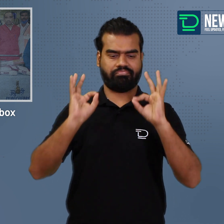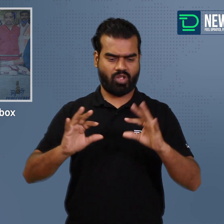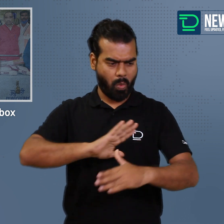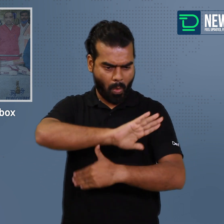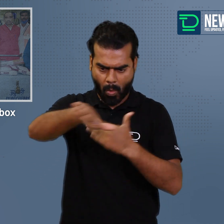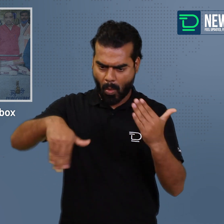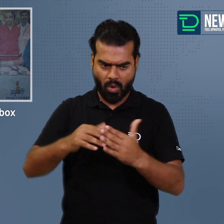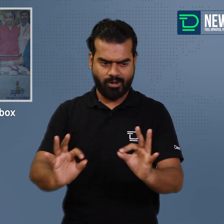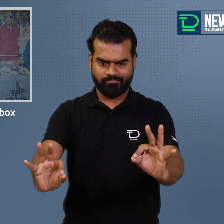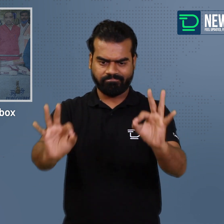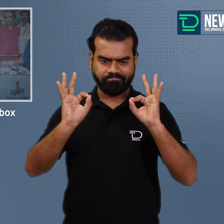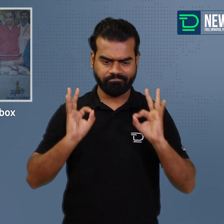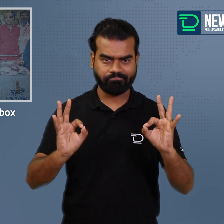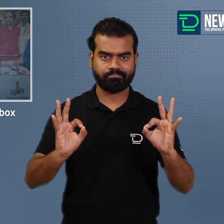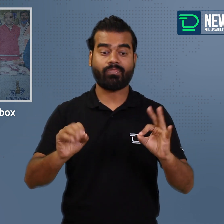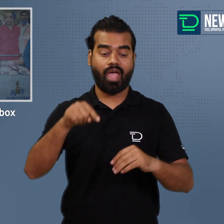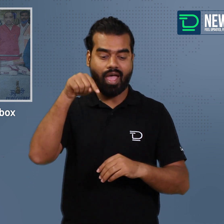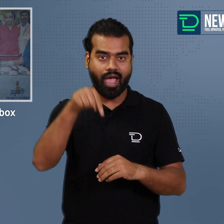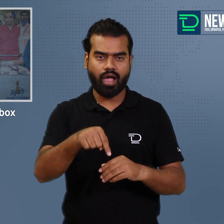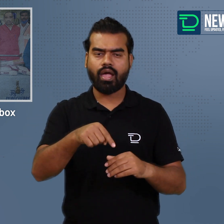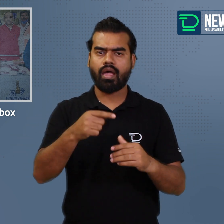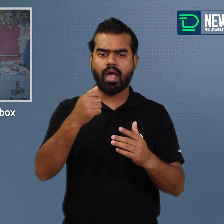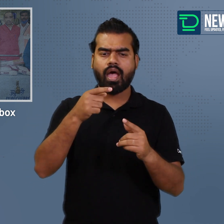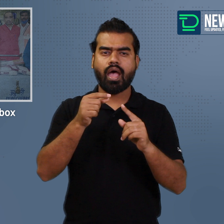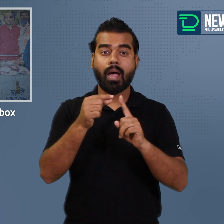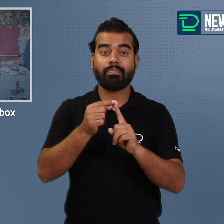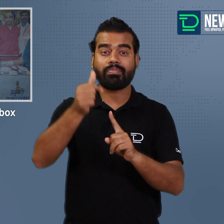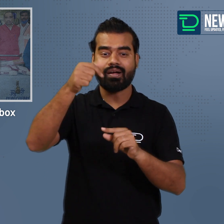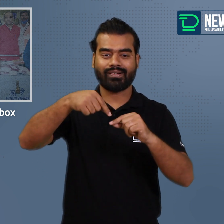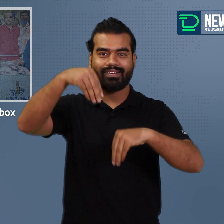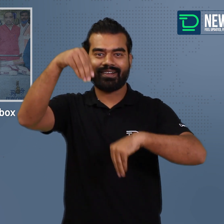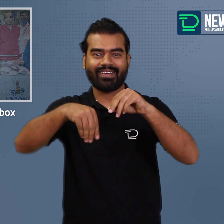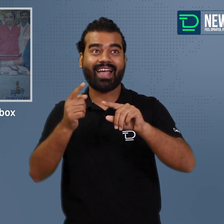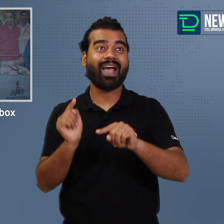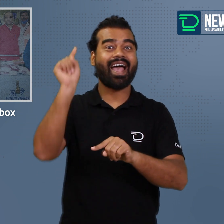for the Presidential election participated in this.